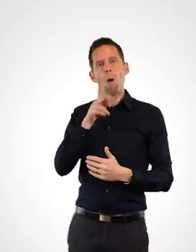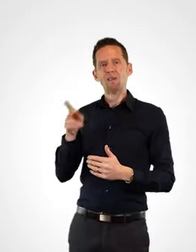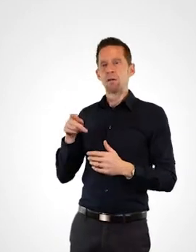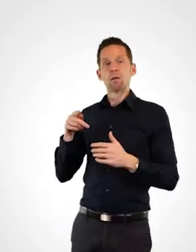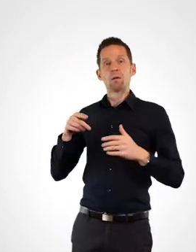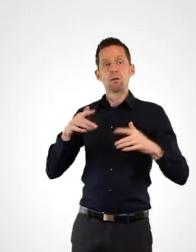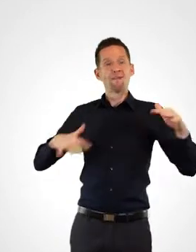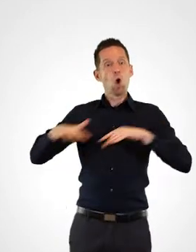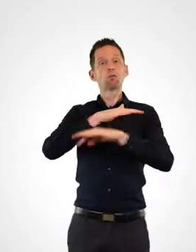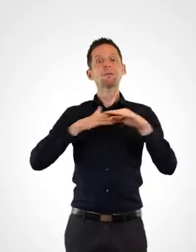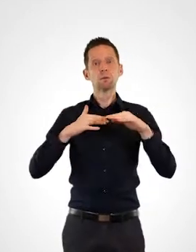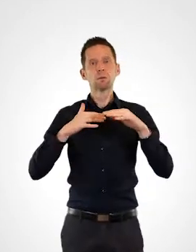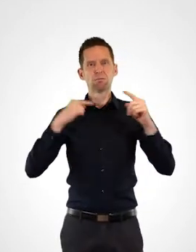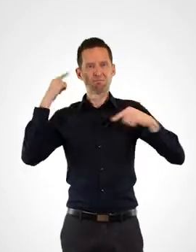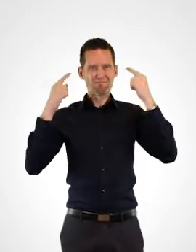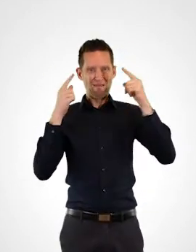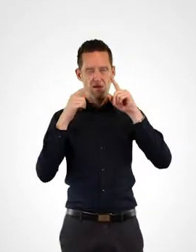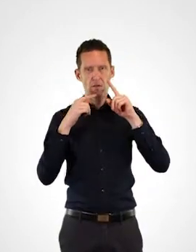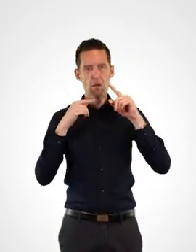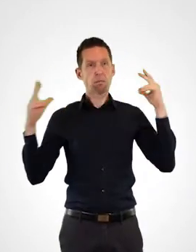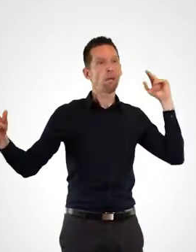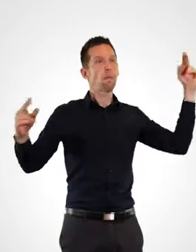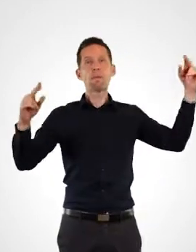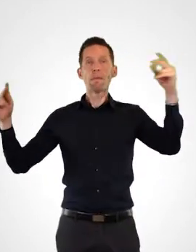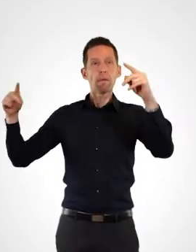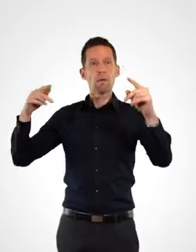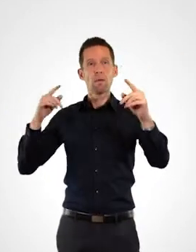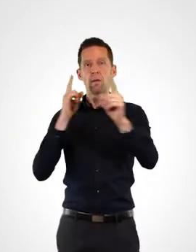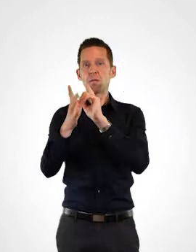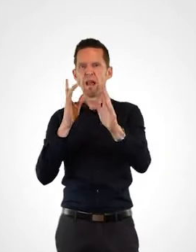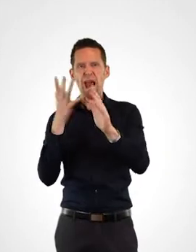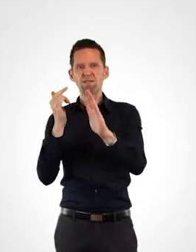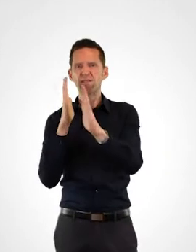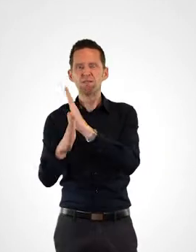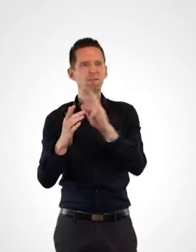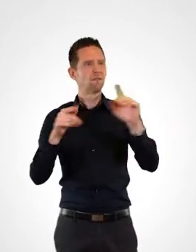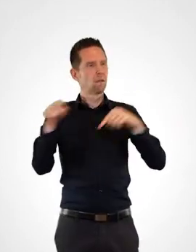They're often in poor acoustic environments where they cannot overhear what's being said,